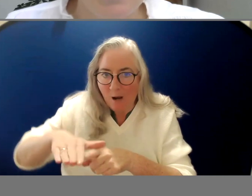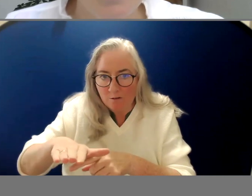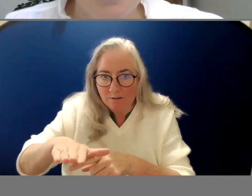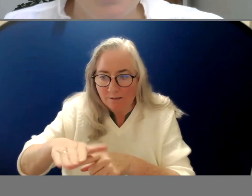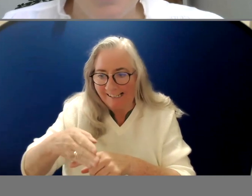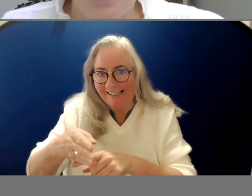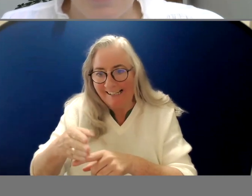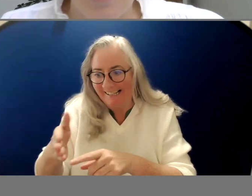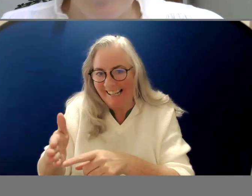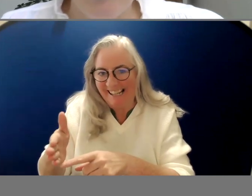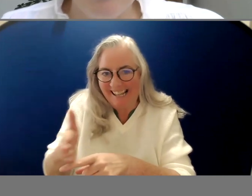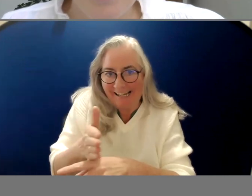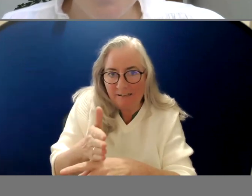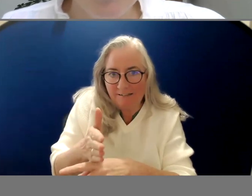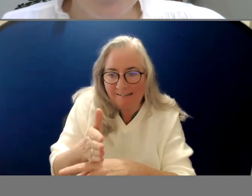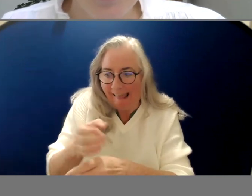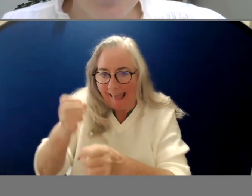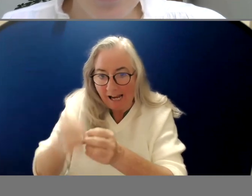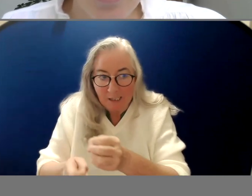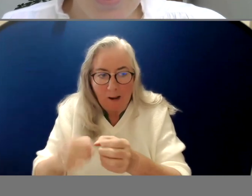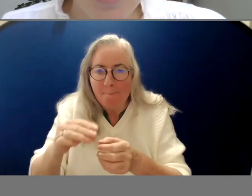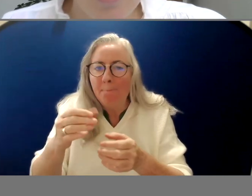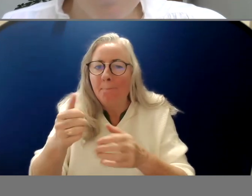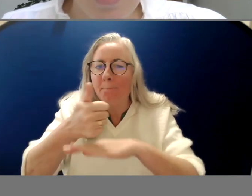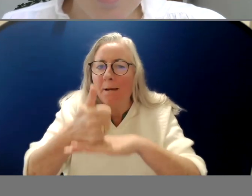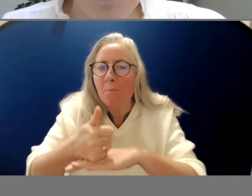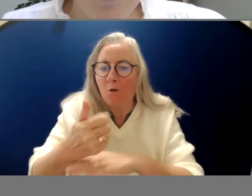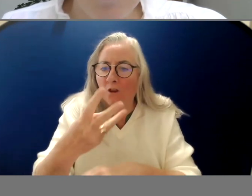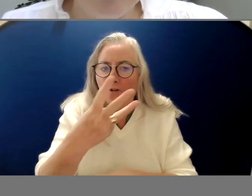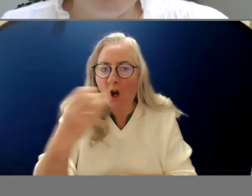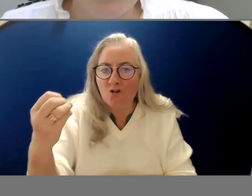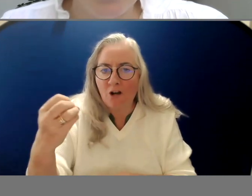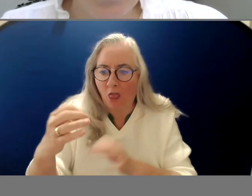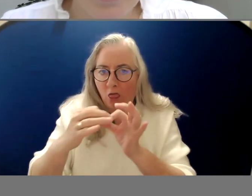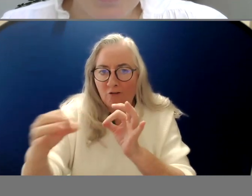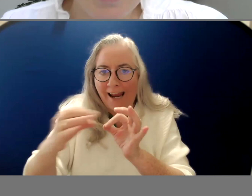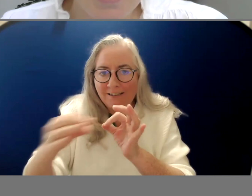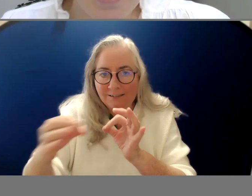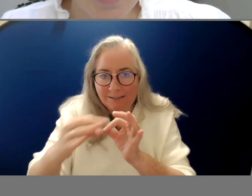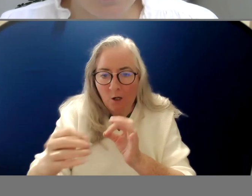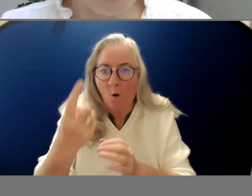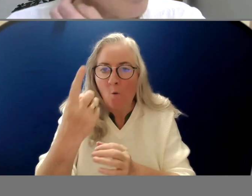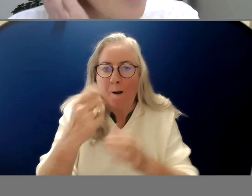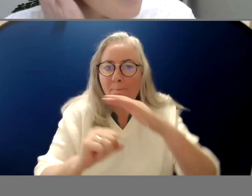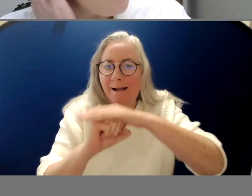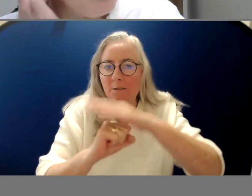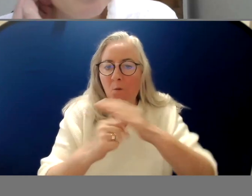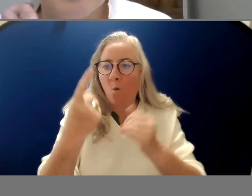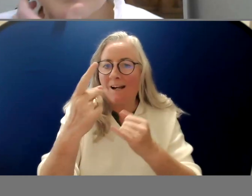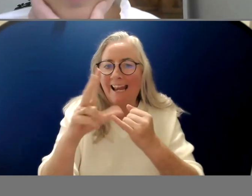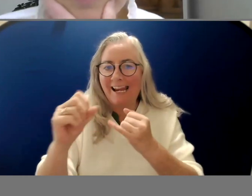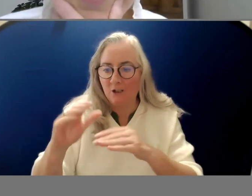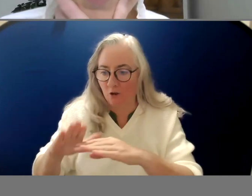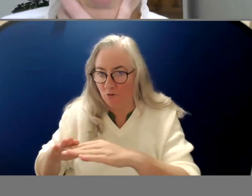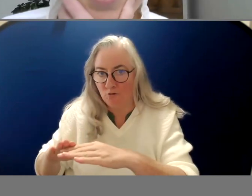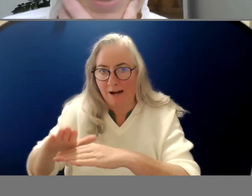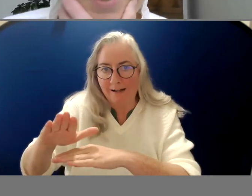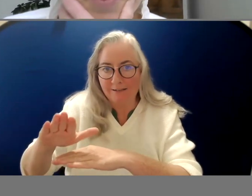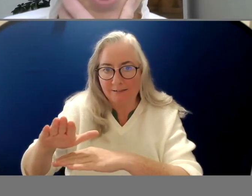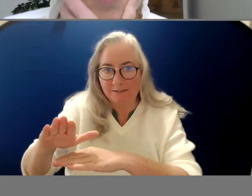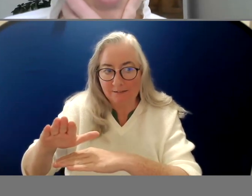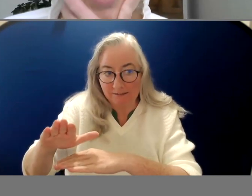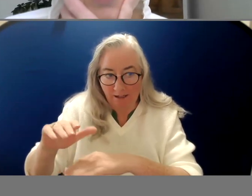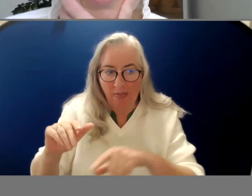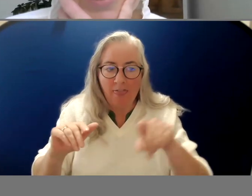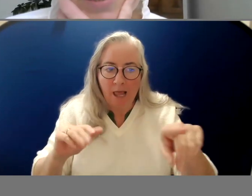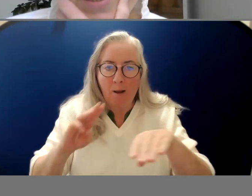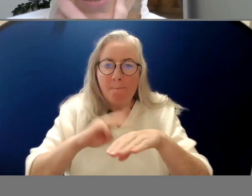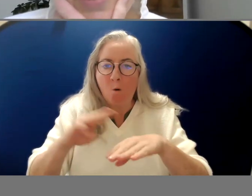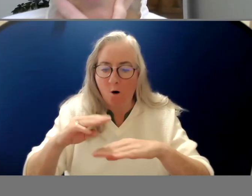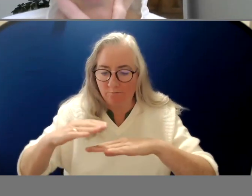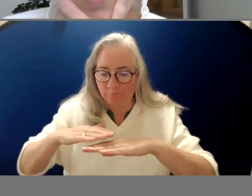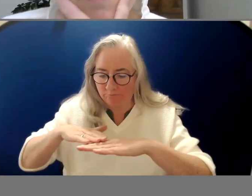we've got a minimum 300 tread and a maximum 180 rise so this is a much more generous stairs we've